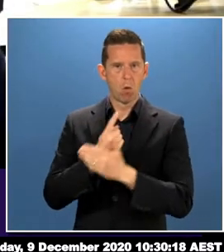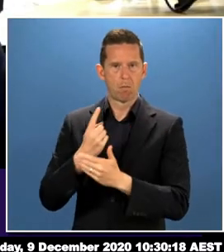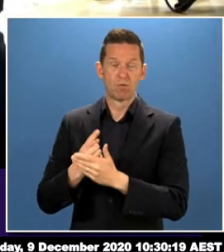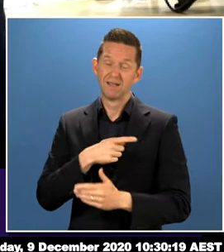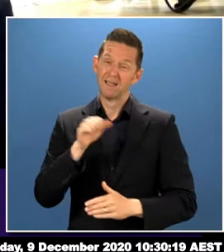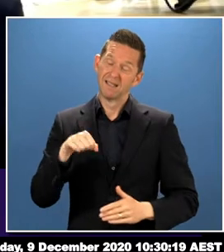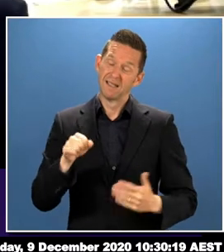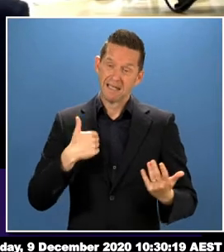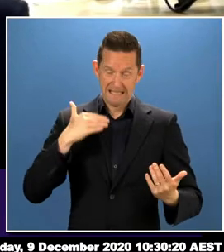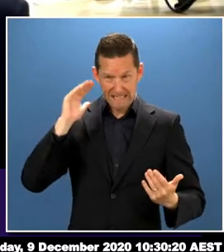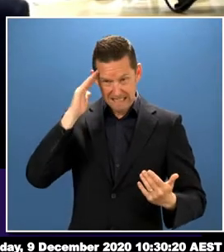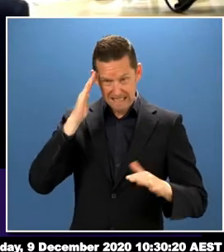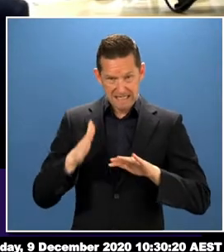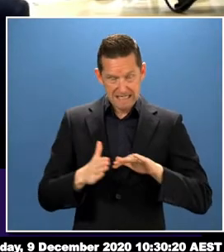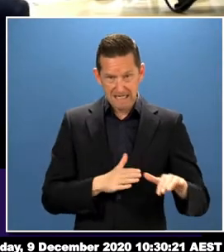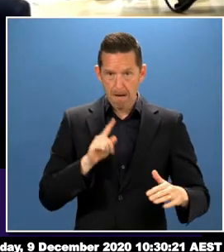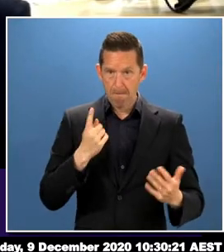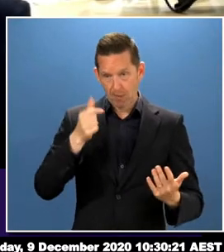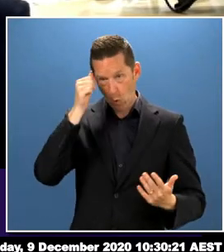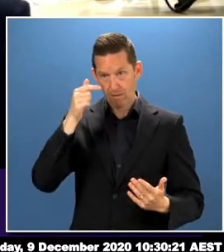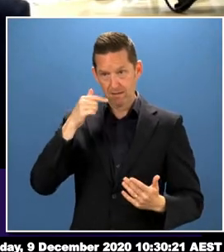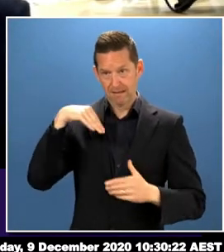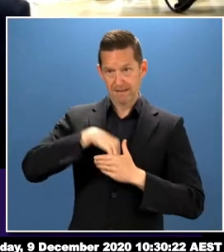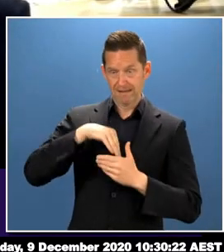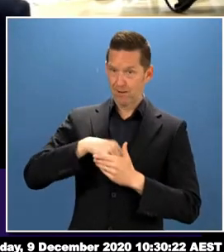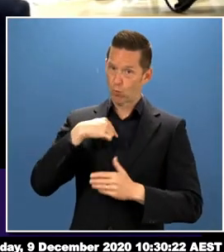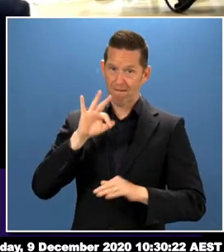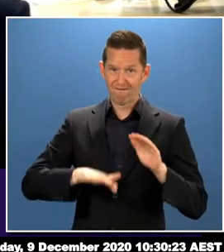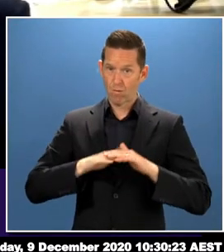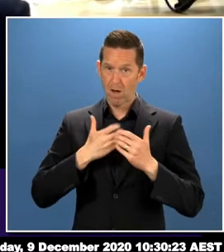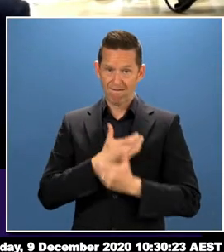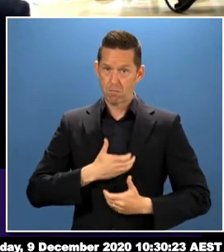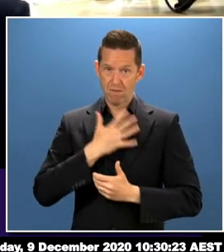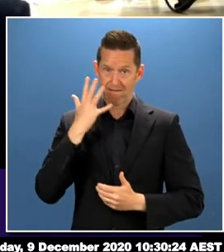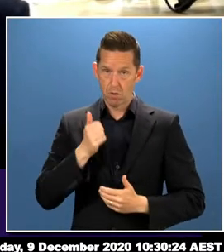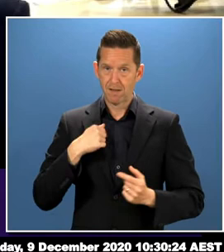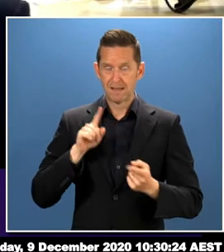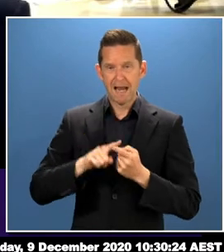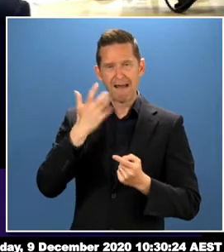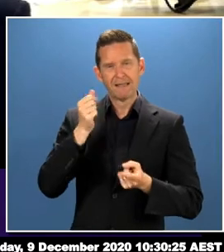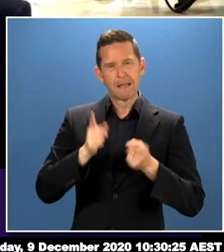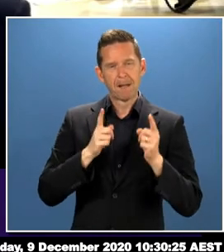There is always a little place when you're not fully comfortable physically, there is always a little bit at the back of your mind that